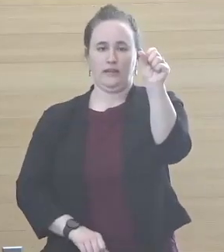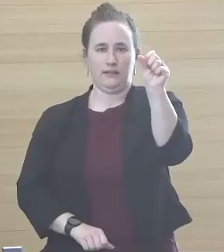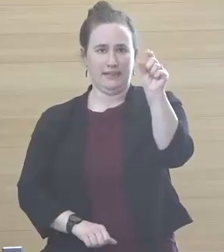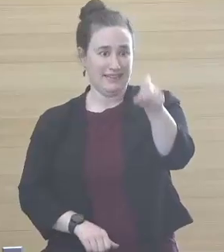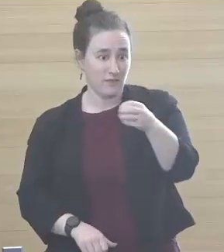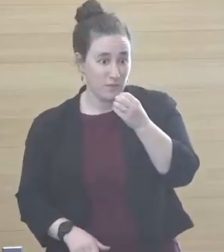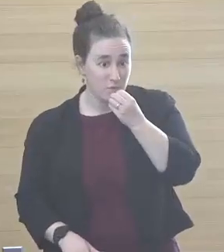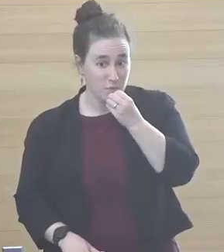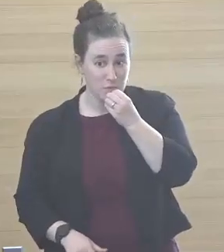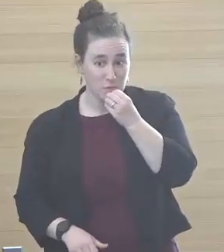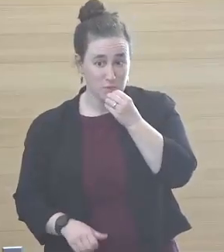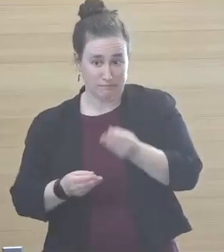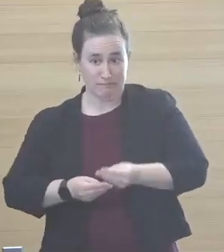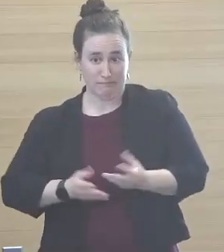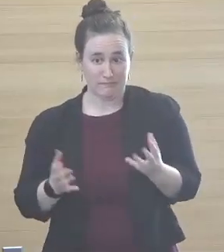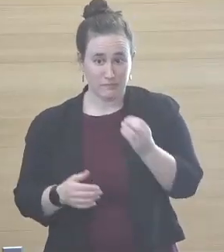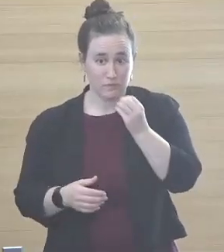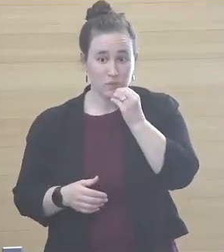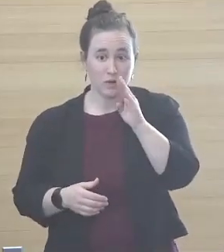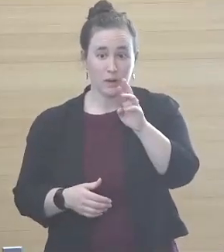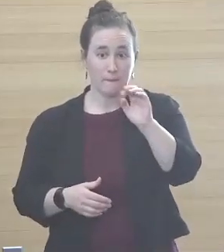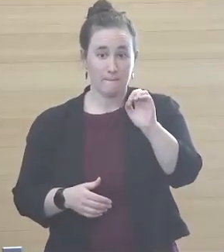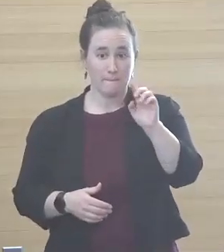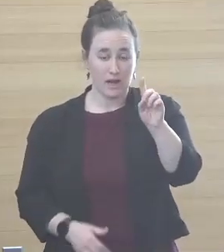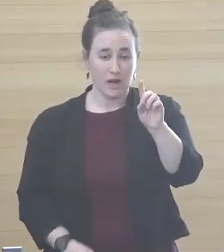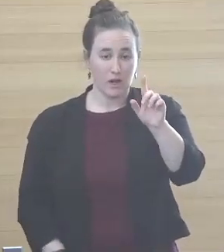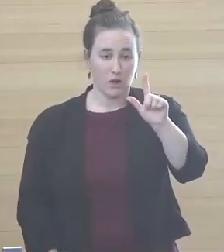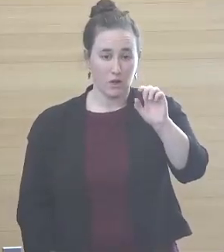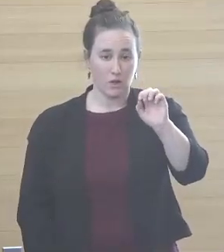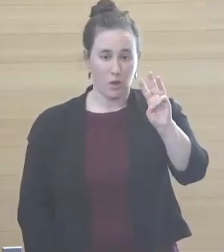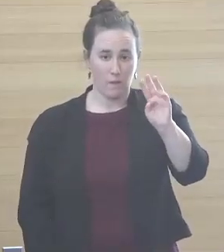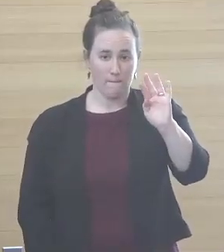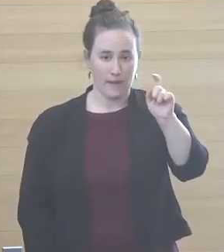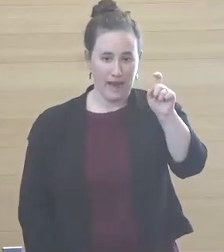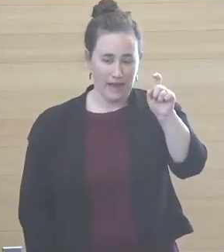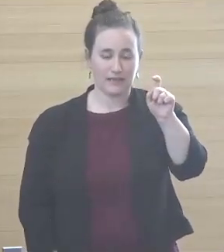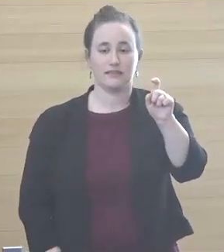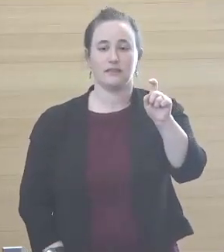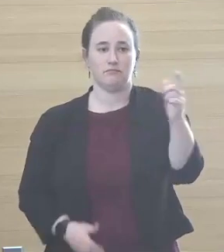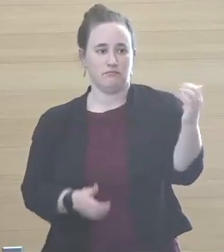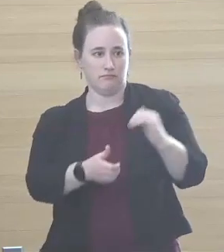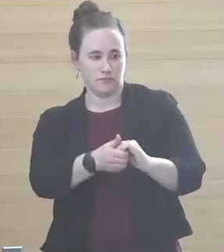And so Brad Lomax, and this really shows the intersectionality of disability,